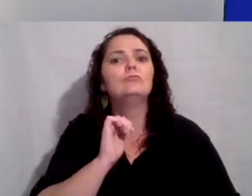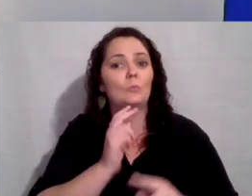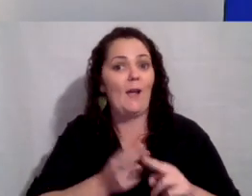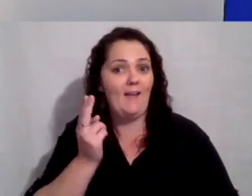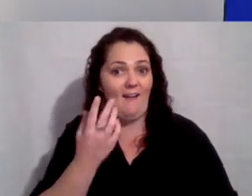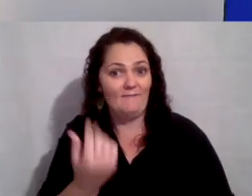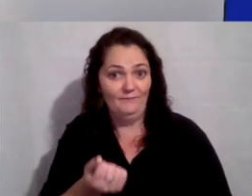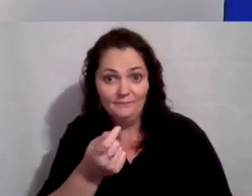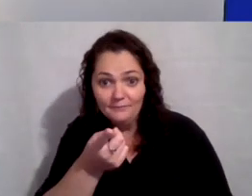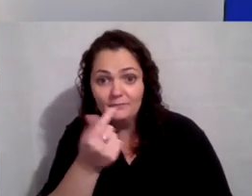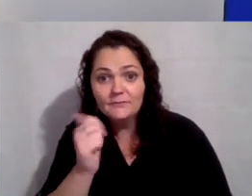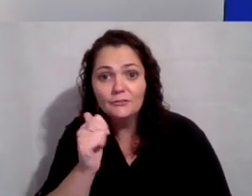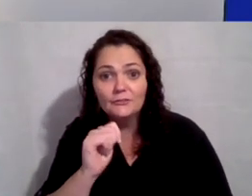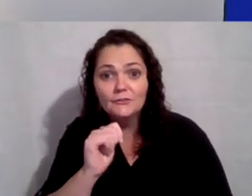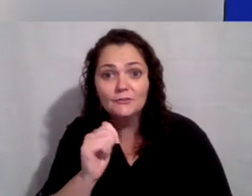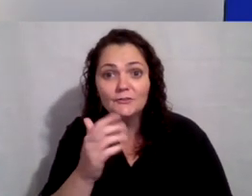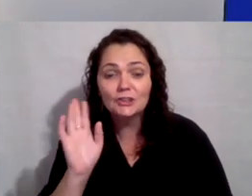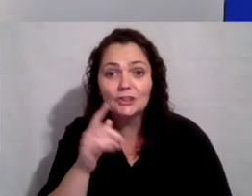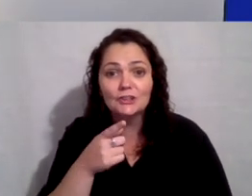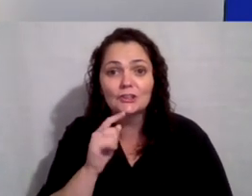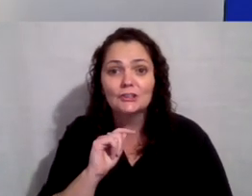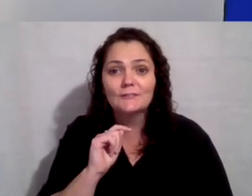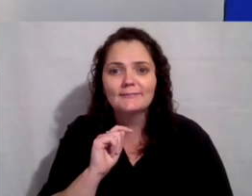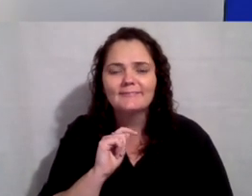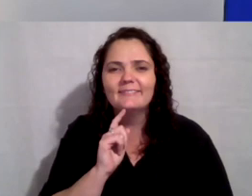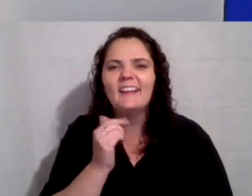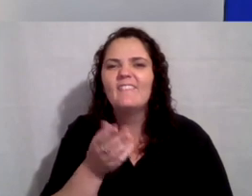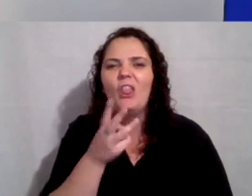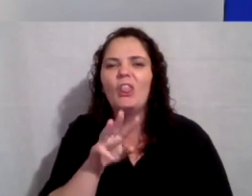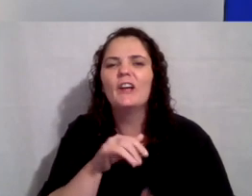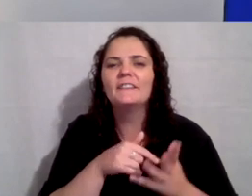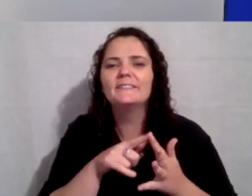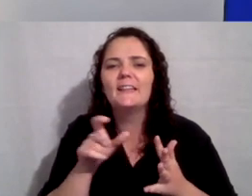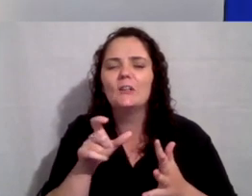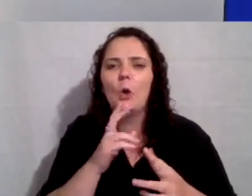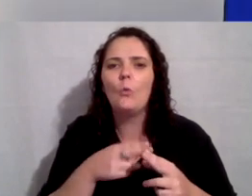quick contour of the body there in space alright, I'm going to give you another 30 seconds on that